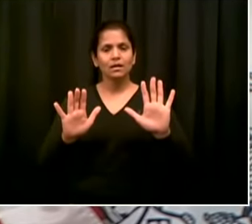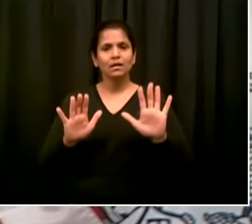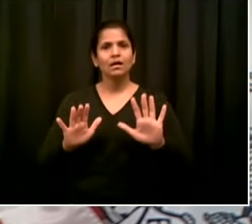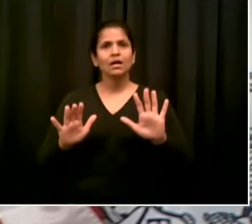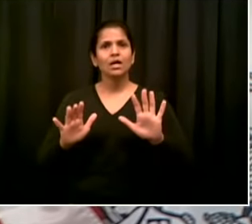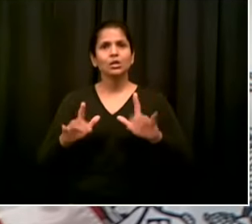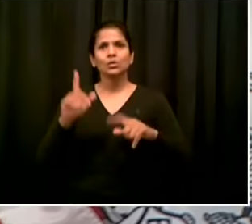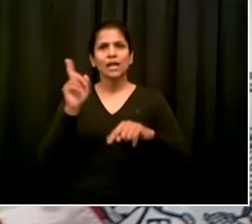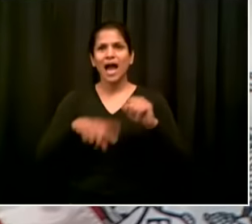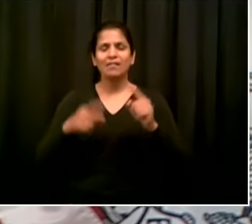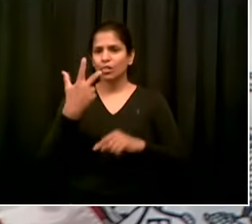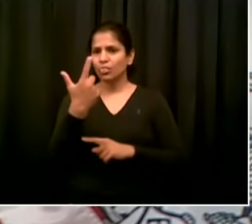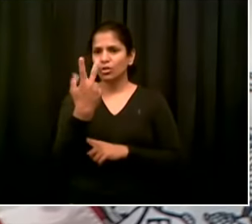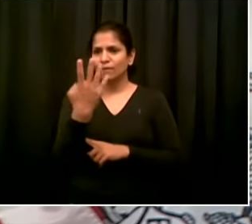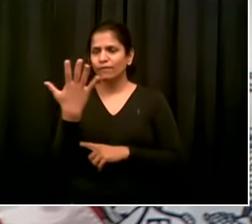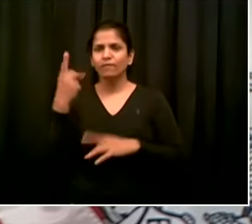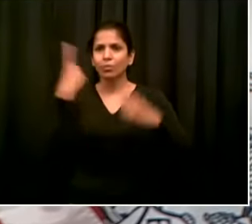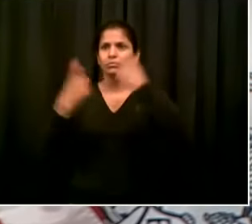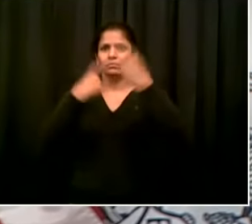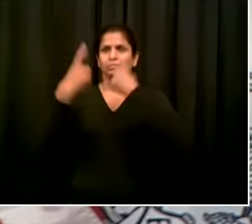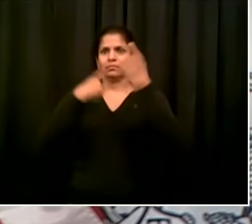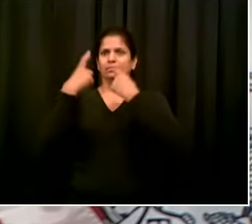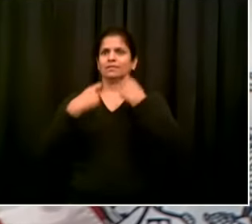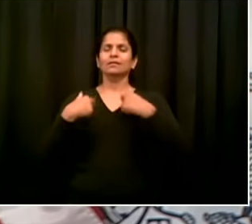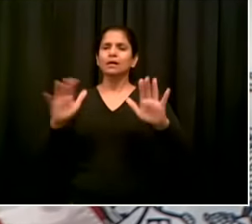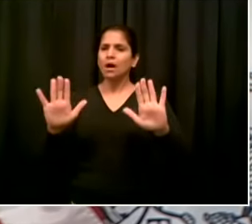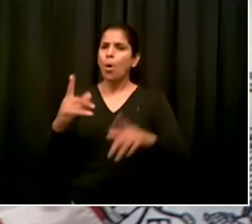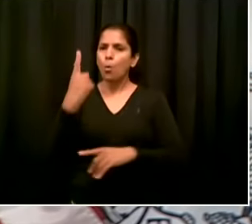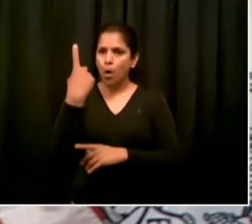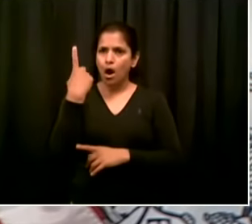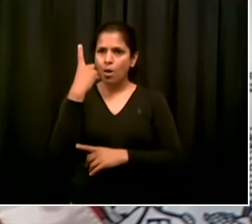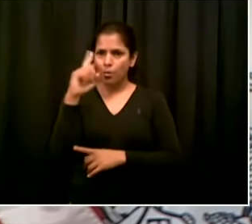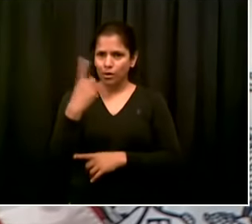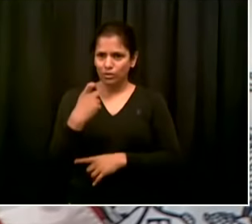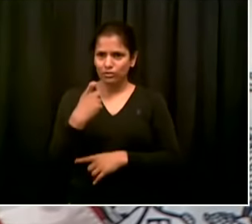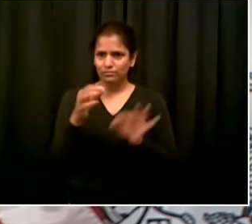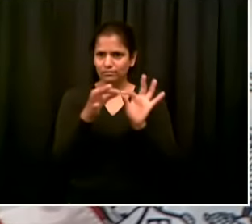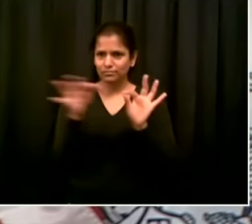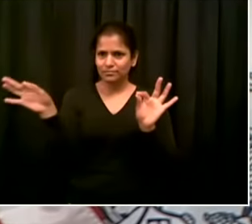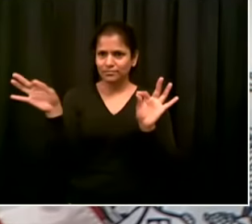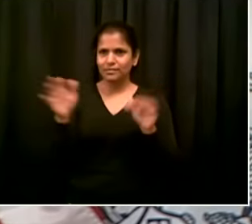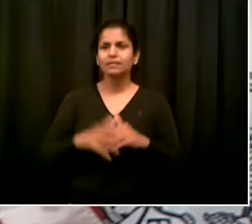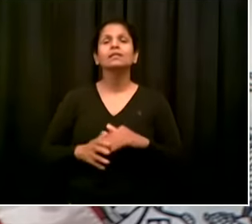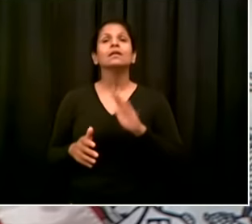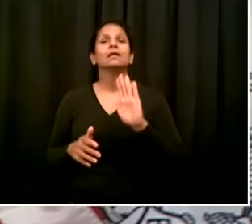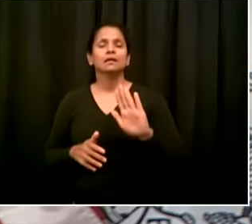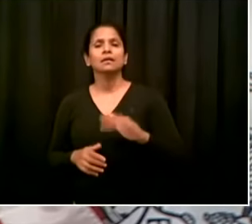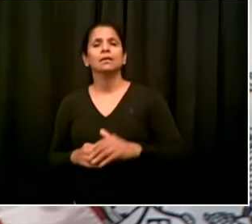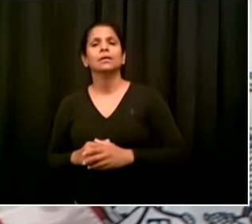APOLOGIZE TO THE ONES WHO GOT THE WRONG BALLOT AND GET THE RIGHT